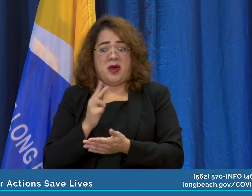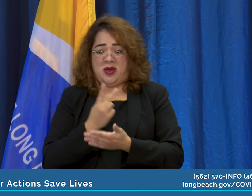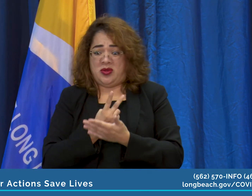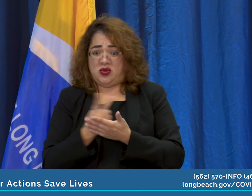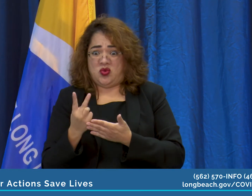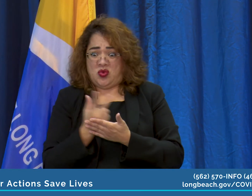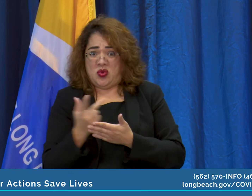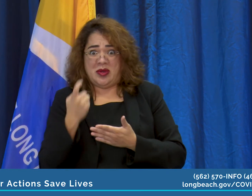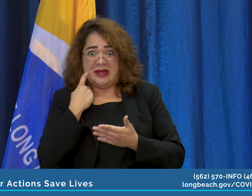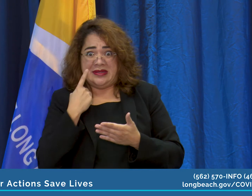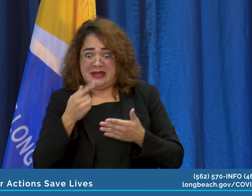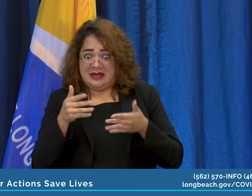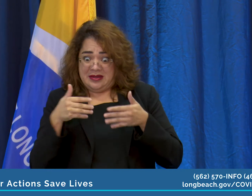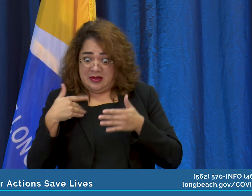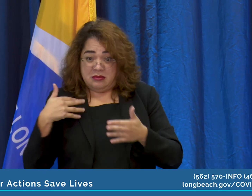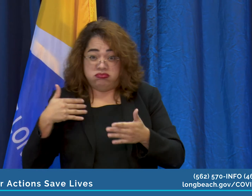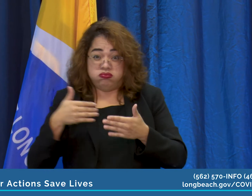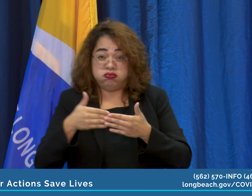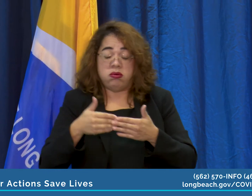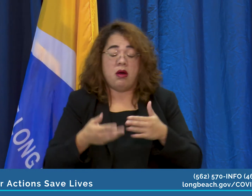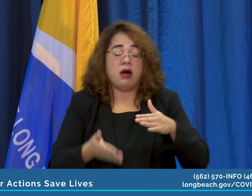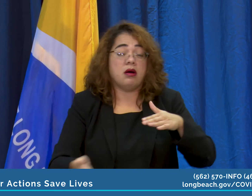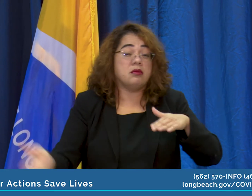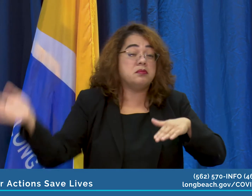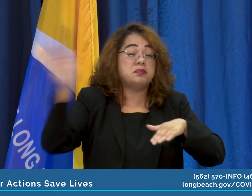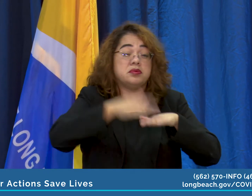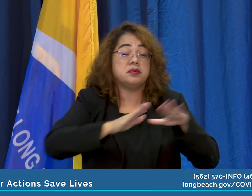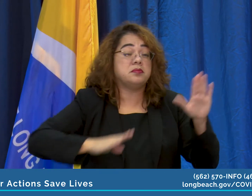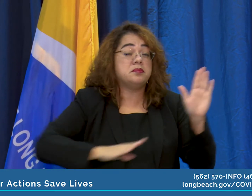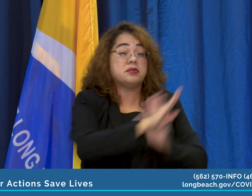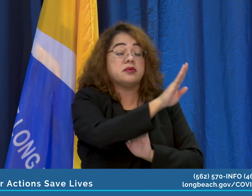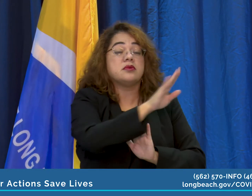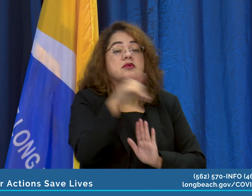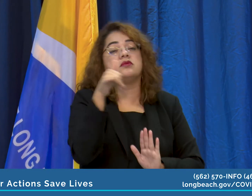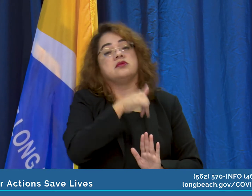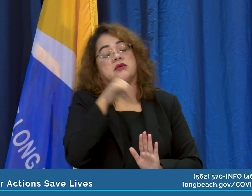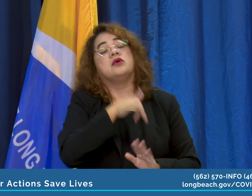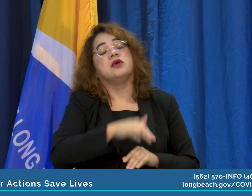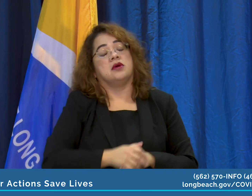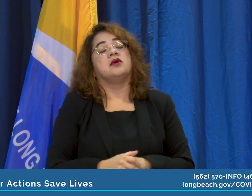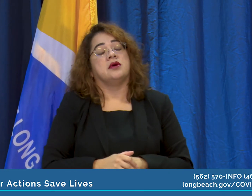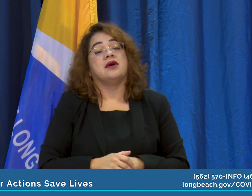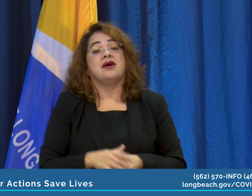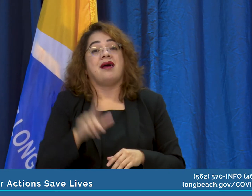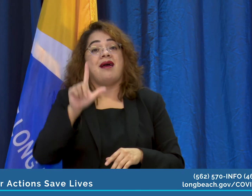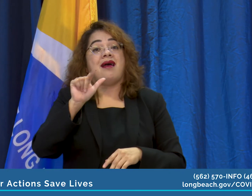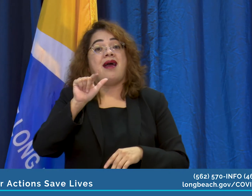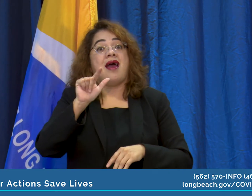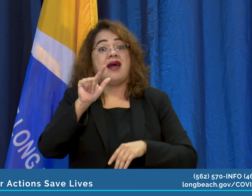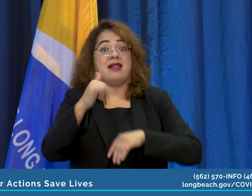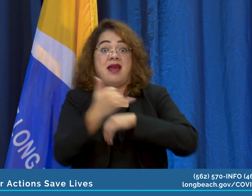increase in our positivity rate that also now falls above the L.A county positivity rate,